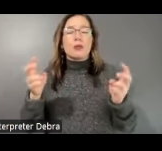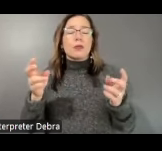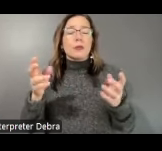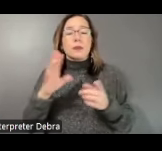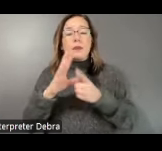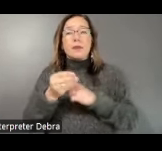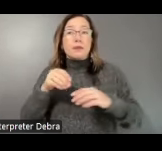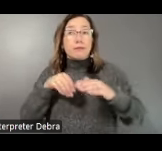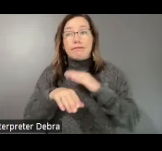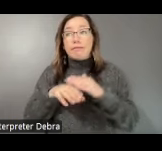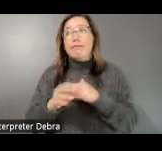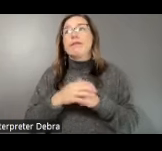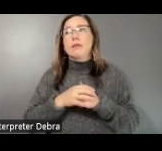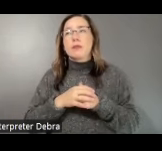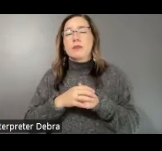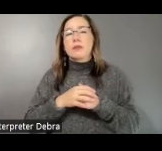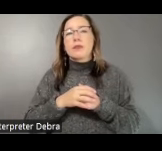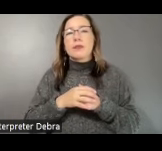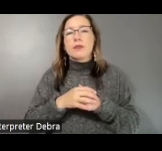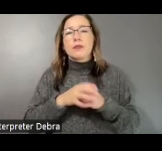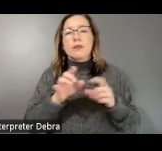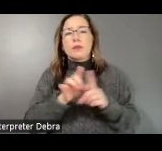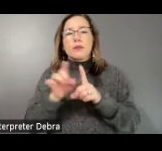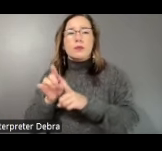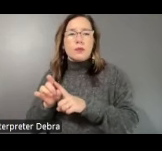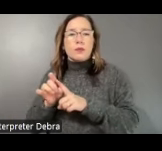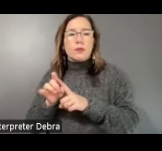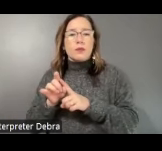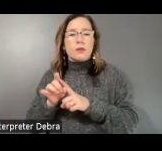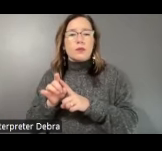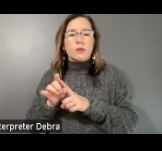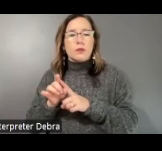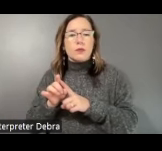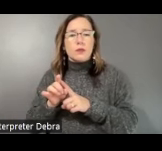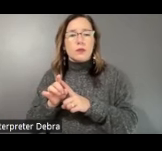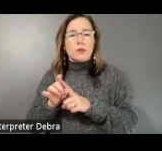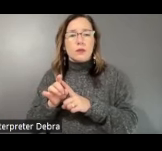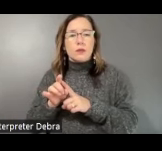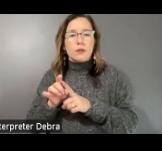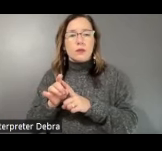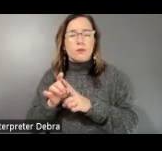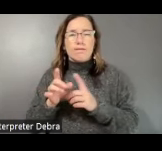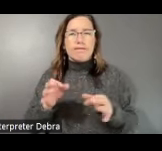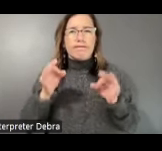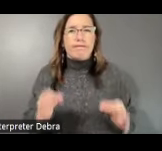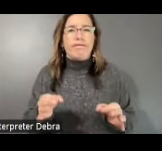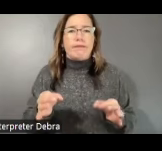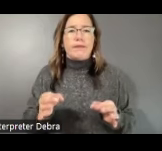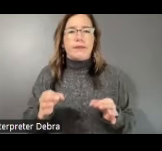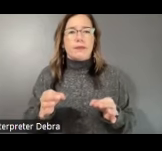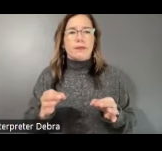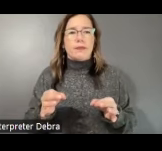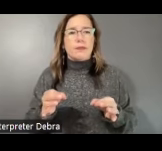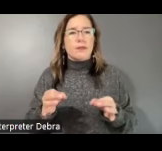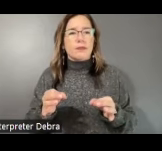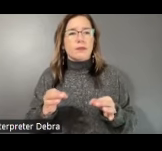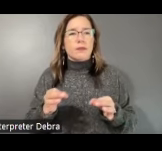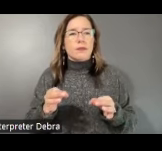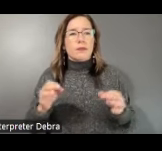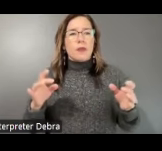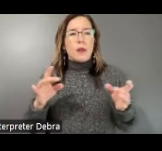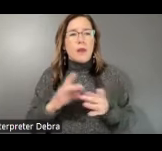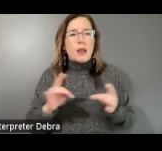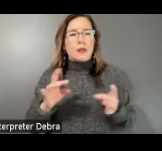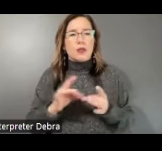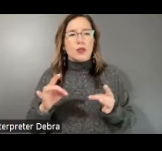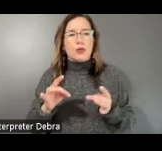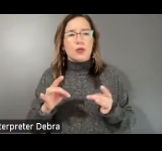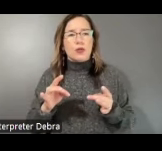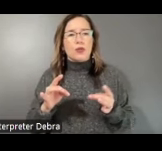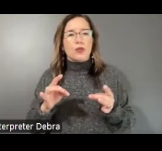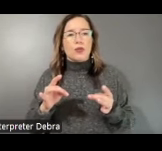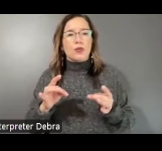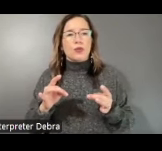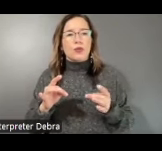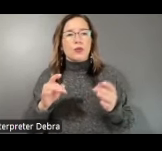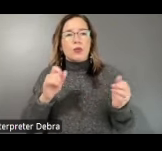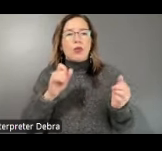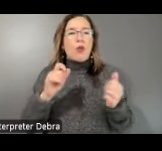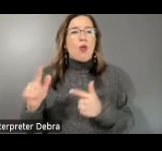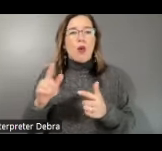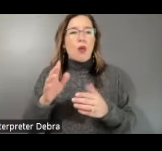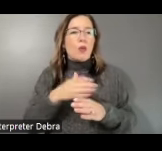accessibility, but also to cement just the message of, all music is for everybody. And I think it's